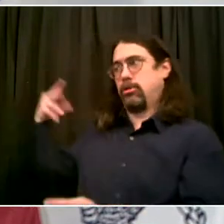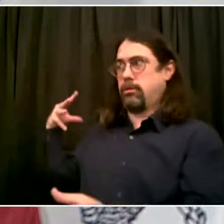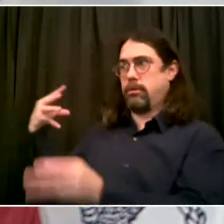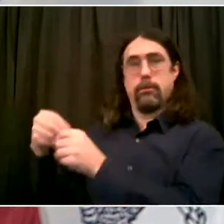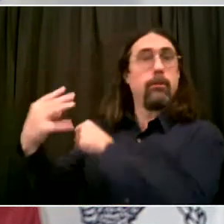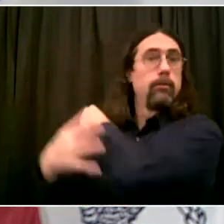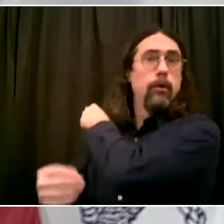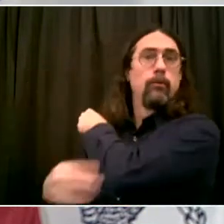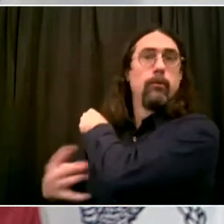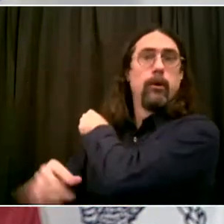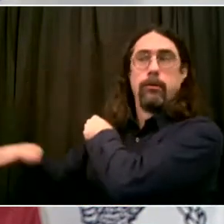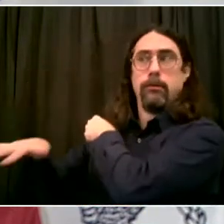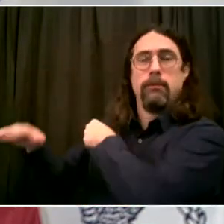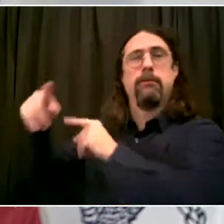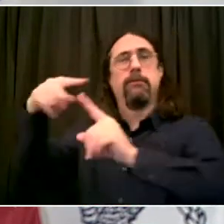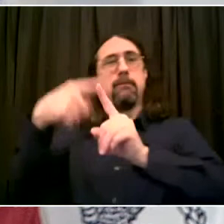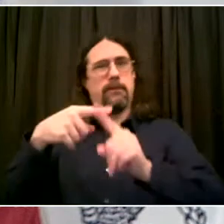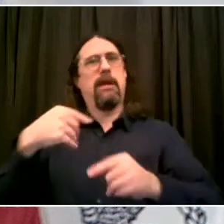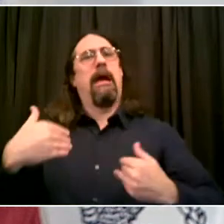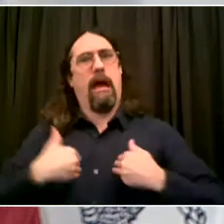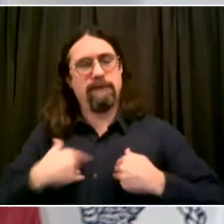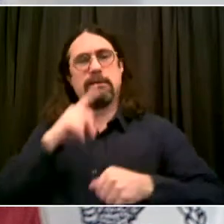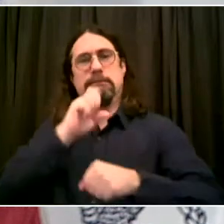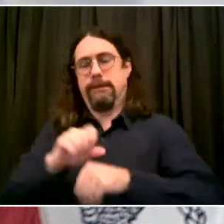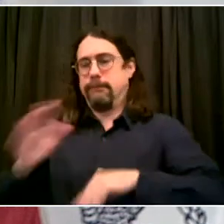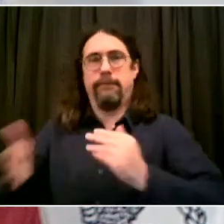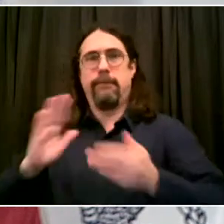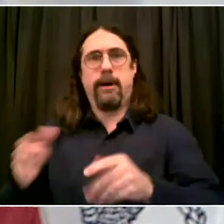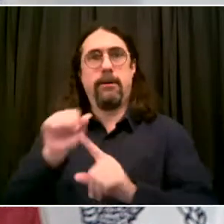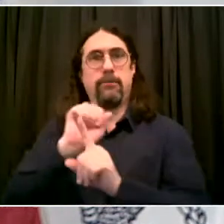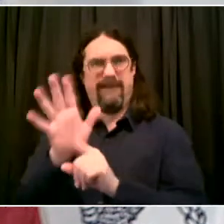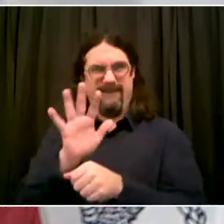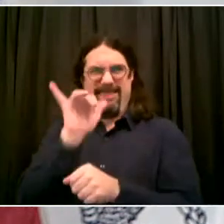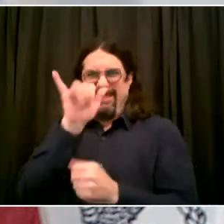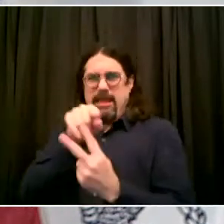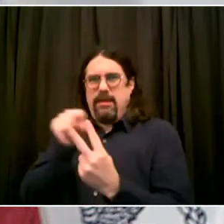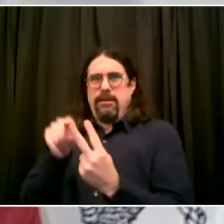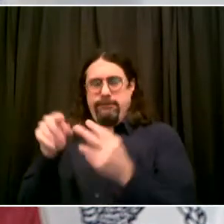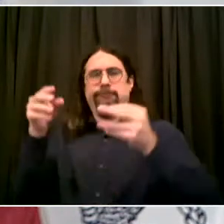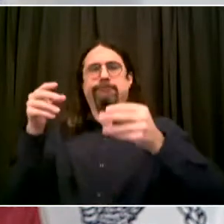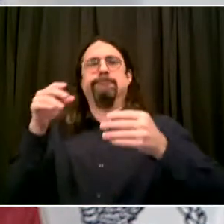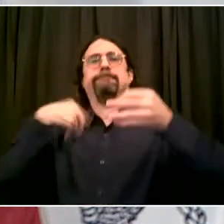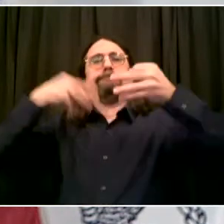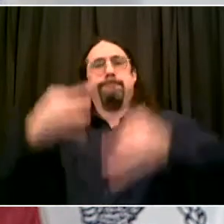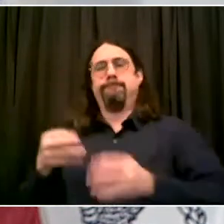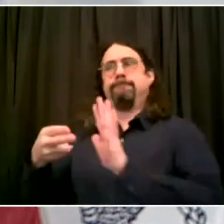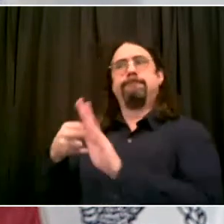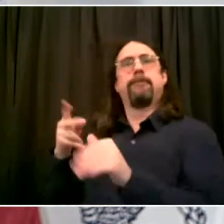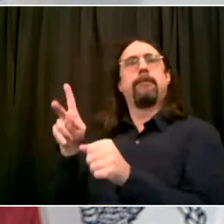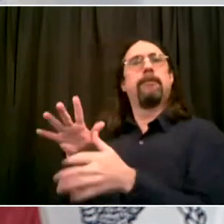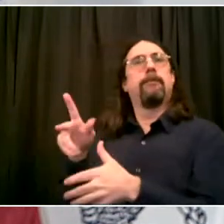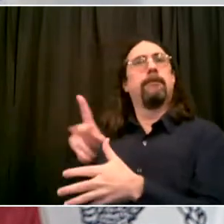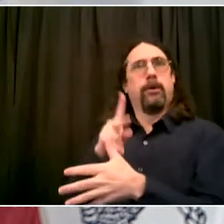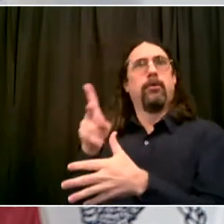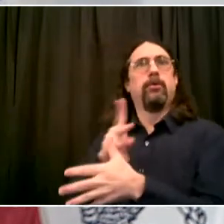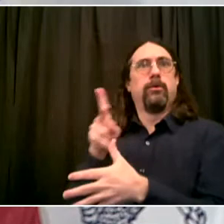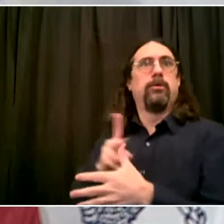CHALLENGES, THAT IS WHERE WE PUT THE FOCUS, TO GET OUTUT THERE WITH NOT FULL TOTAL RESOURCES, WE DON'T HAVE THTHSE UPPLY WE